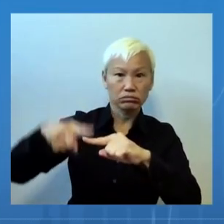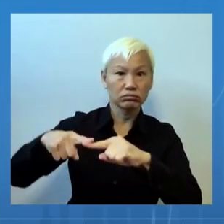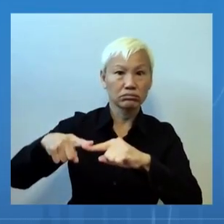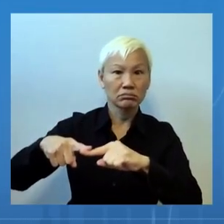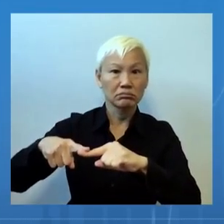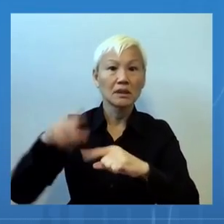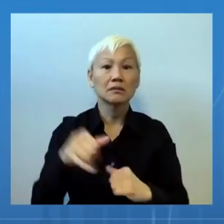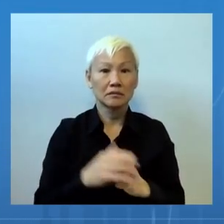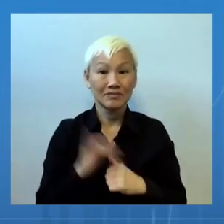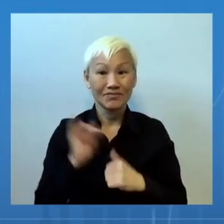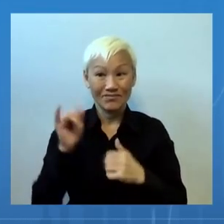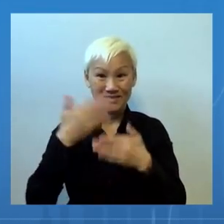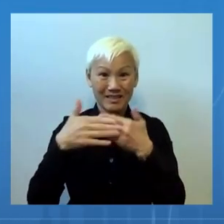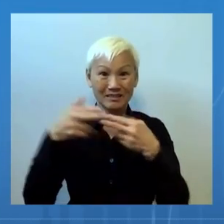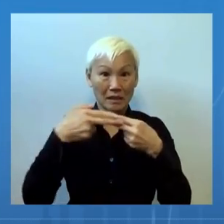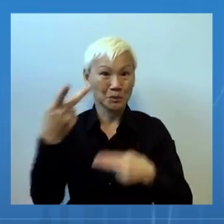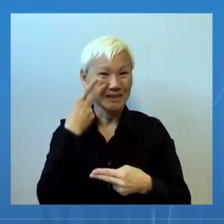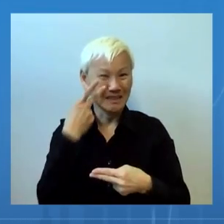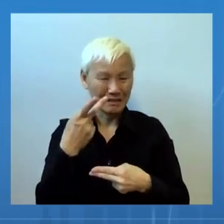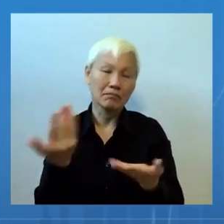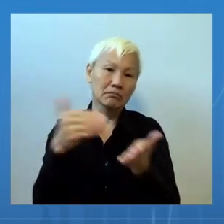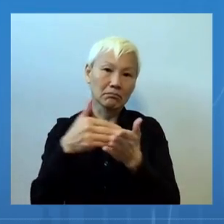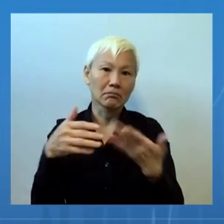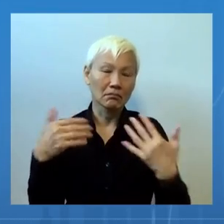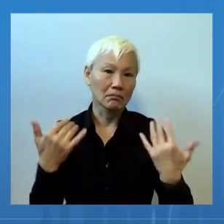Again, data, as of yesterday,